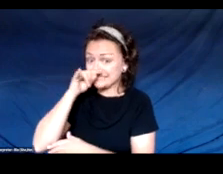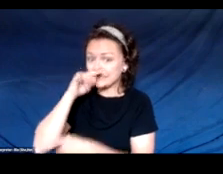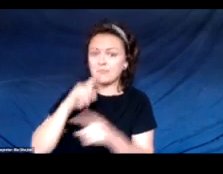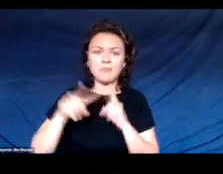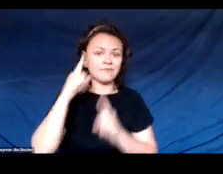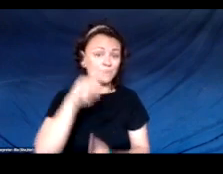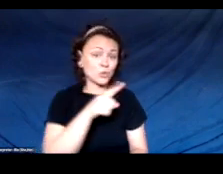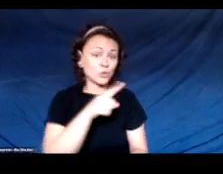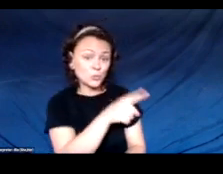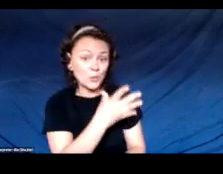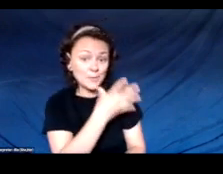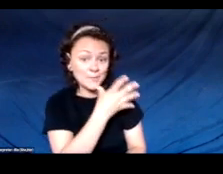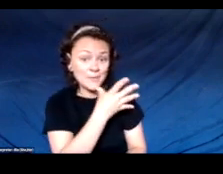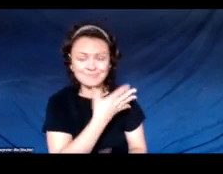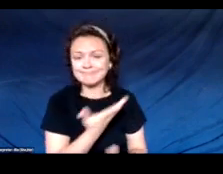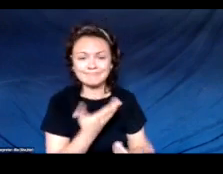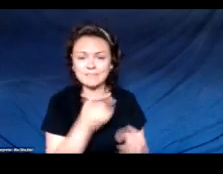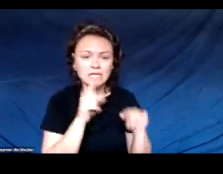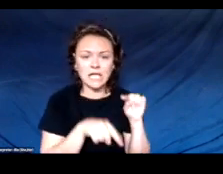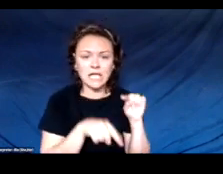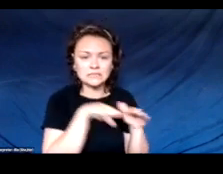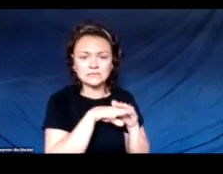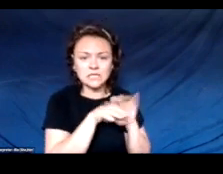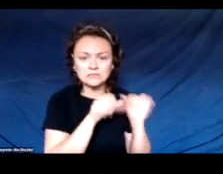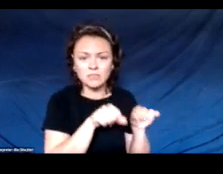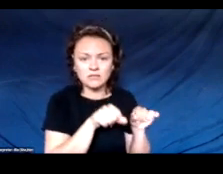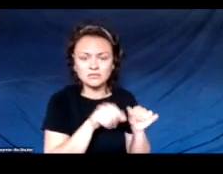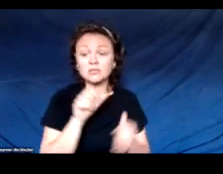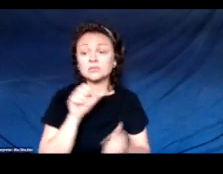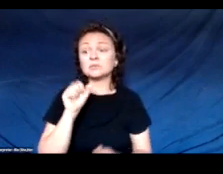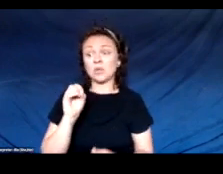The bus stop would be like five or six blocks away.